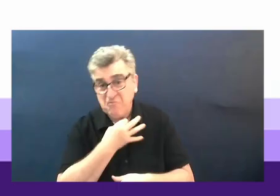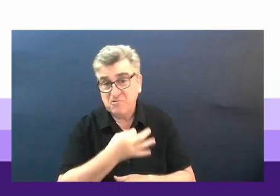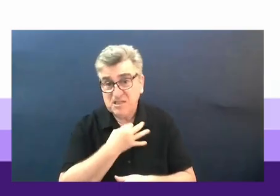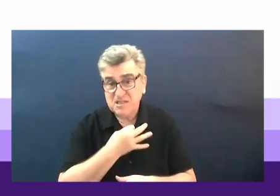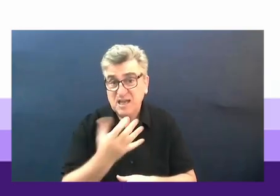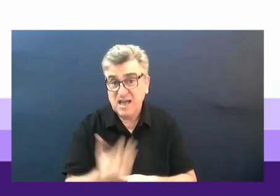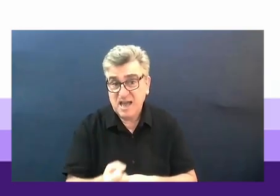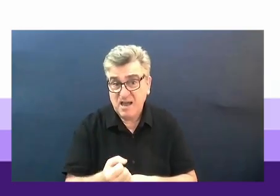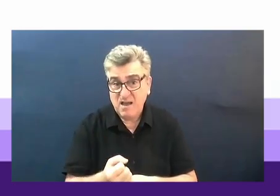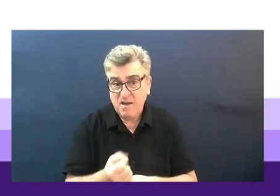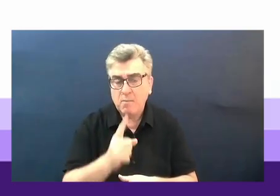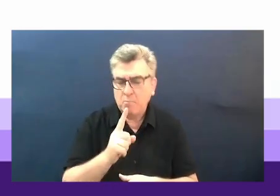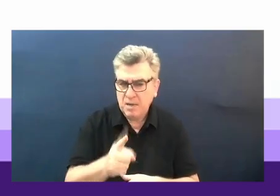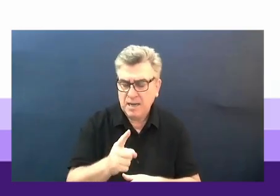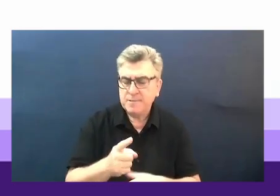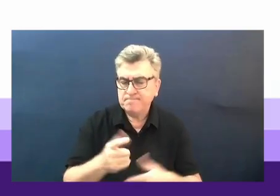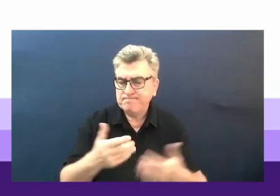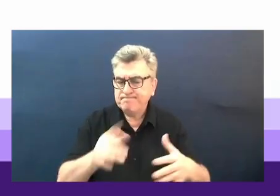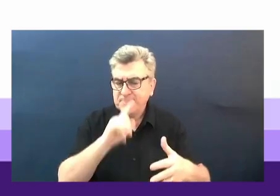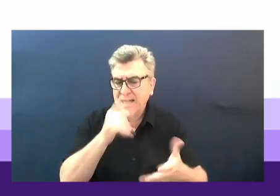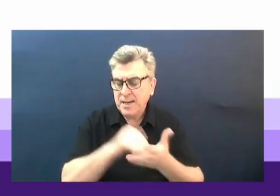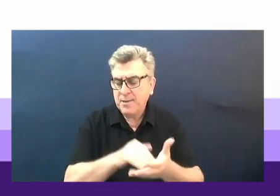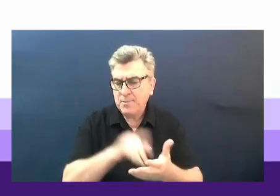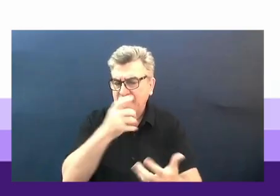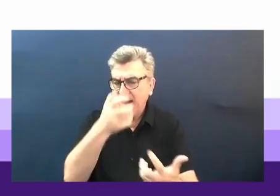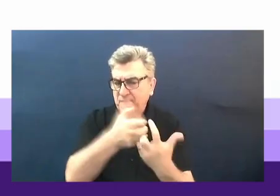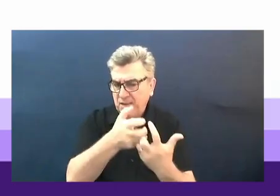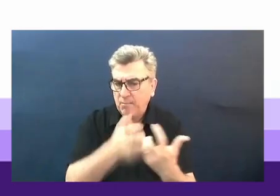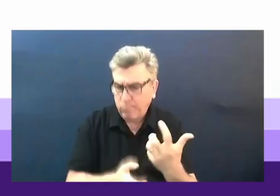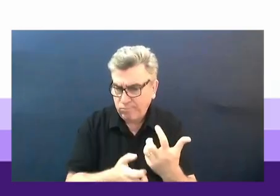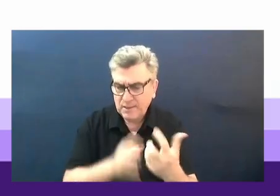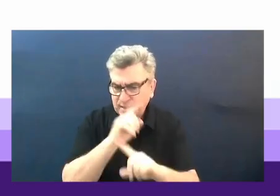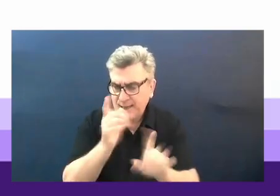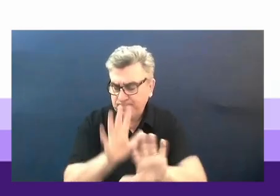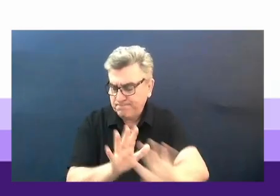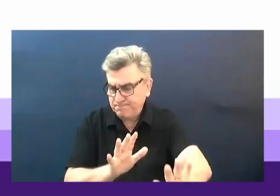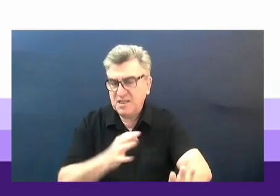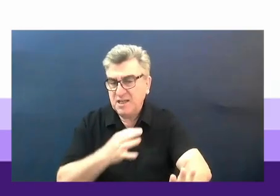of doing nothing at all. And that's a bigger conversation that I think we all need to have.